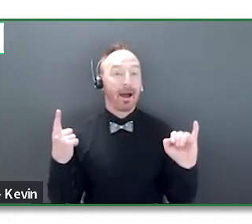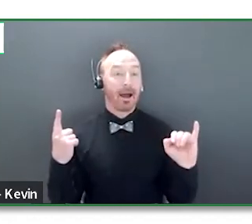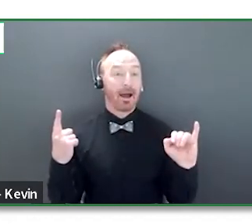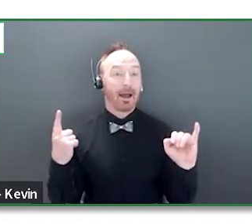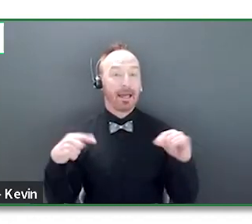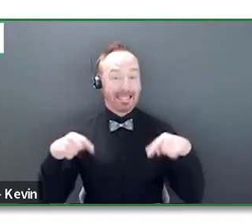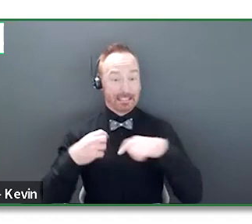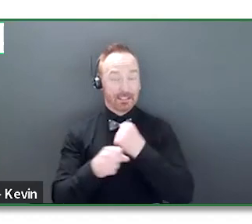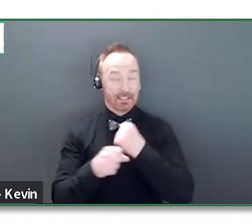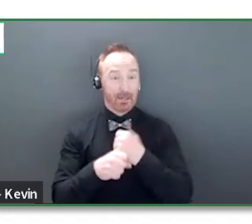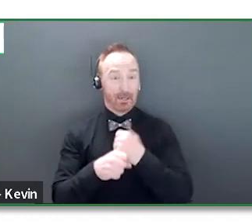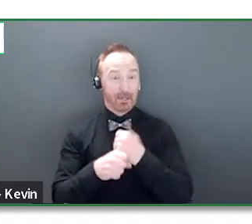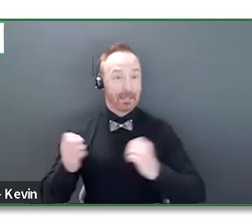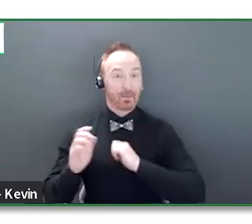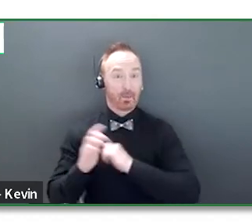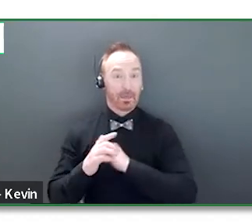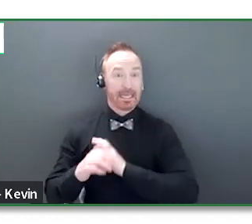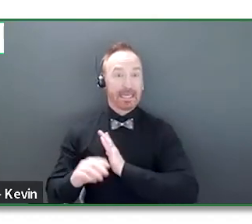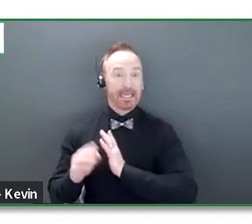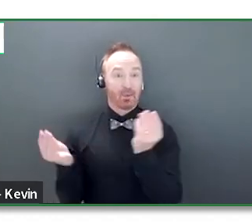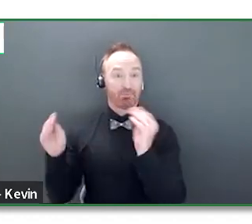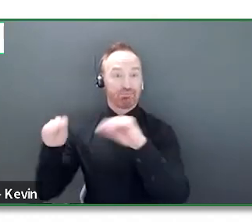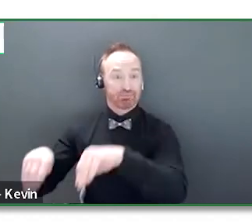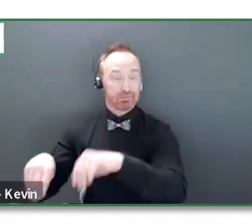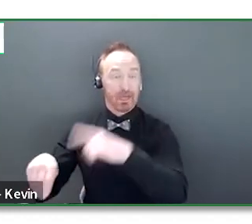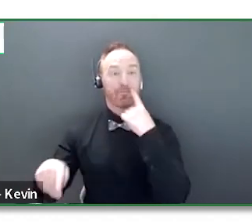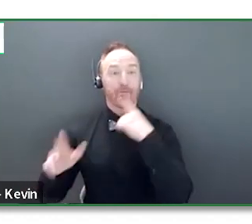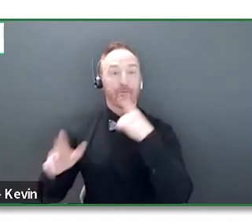for wheelchairs. So to be able to go on the beaches and mats